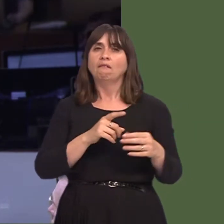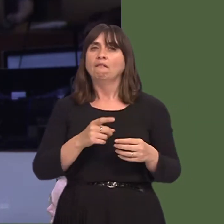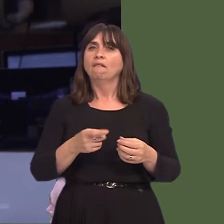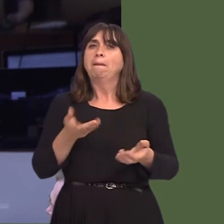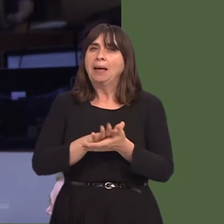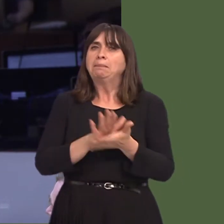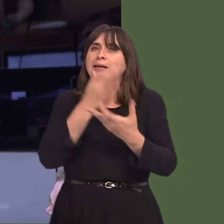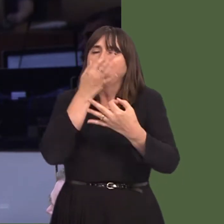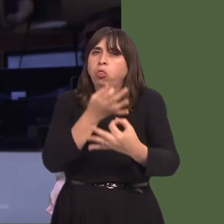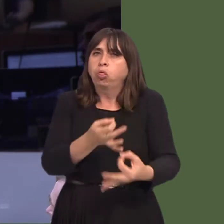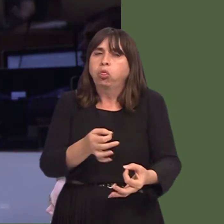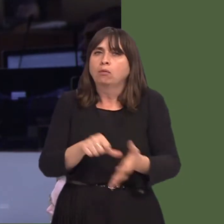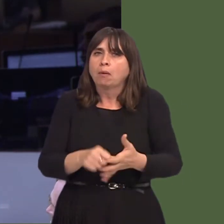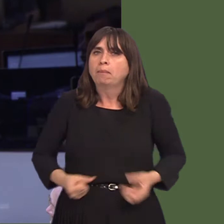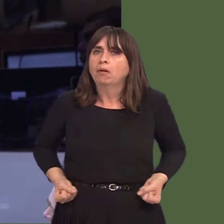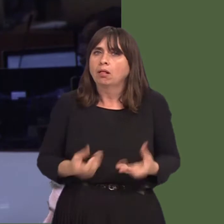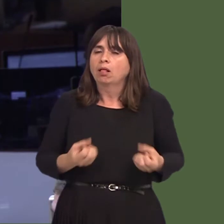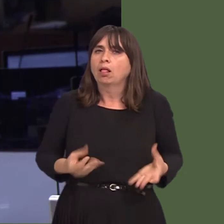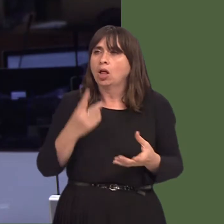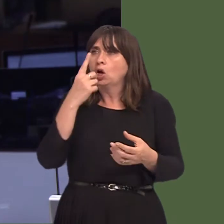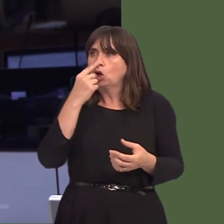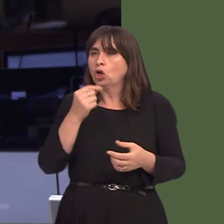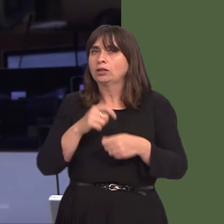between £40 million and £70 million every year.